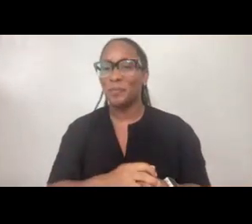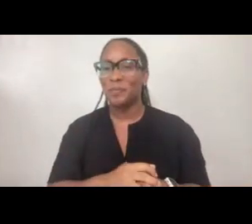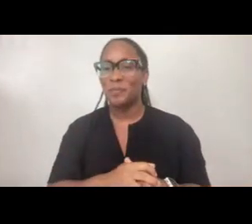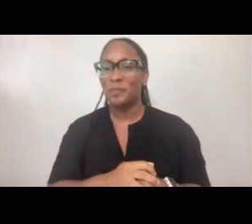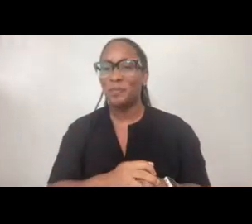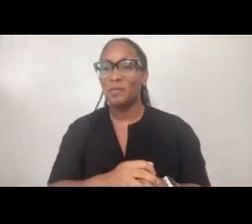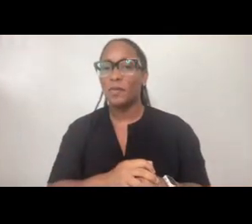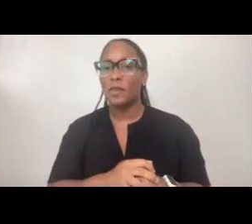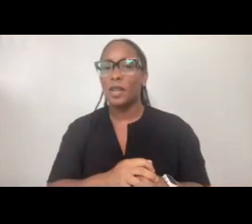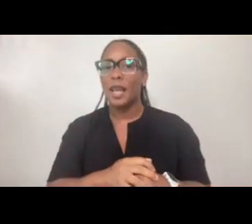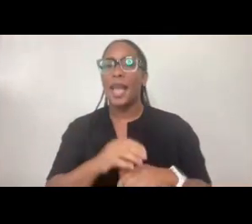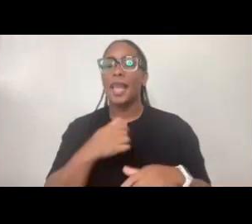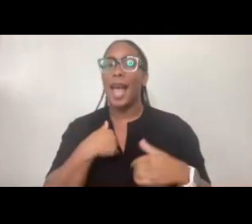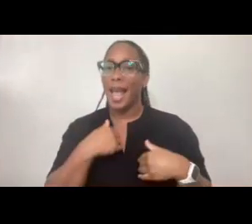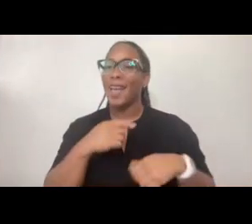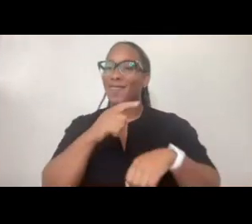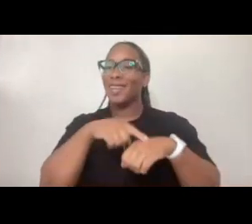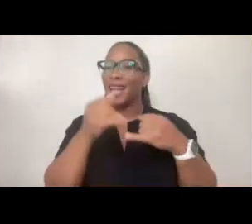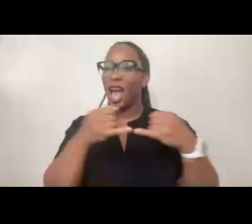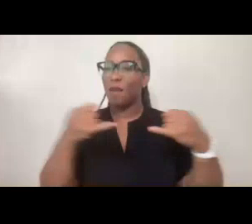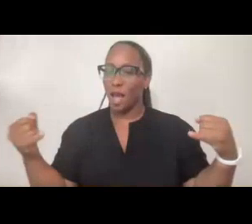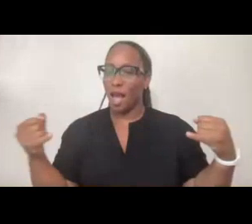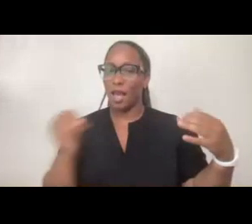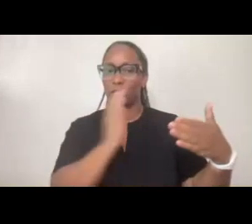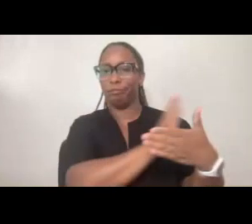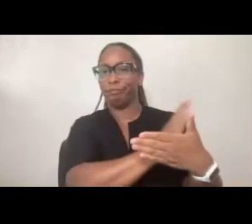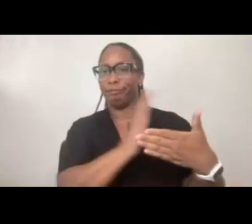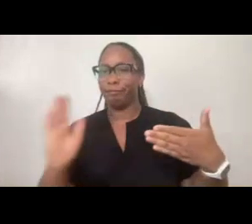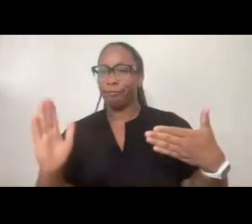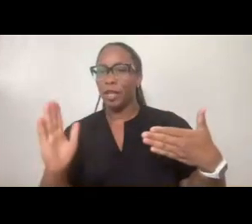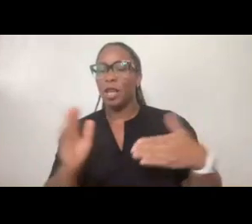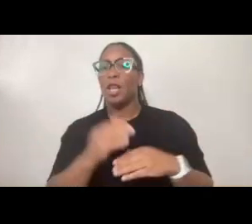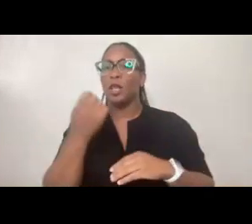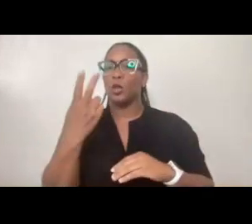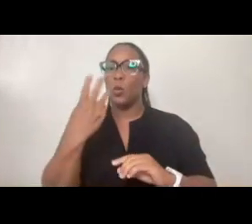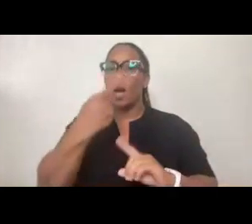I put together a timeline as I said that goes through the 12 months,